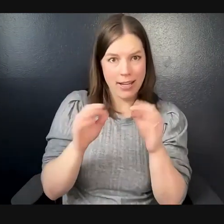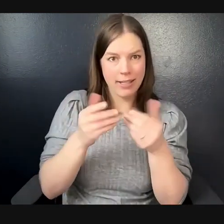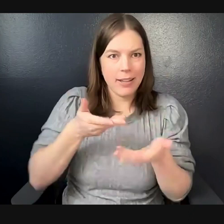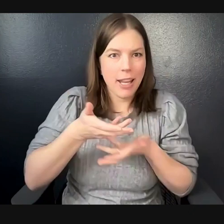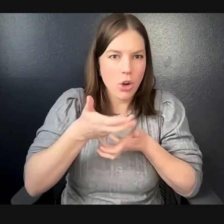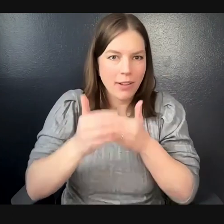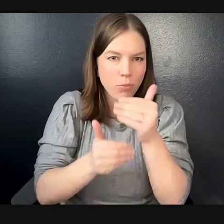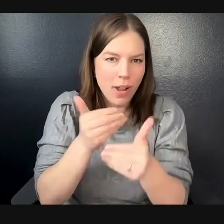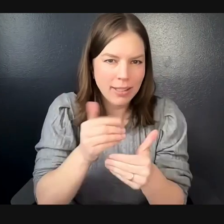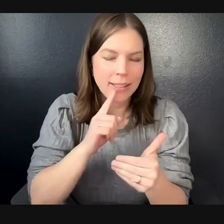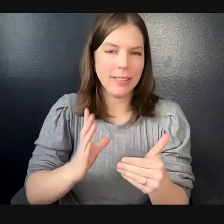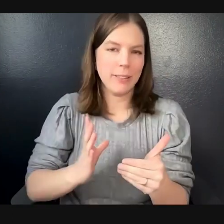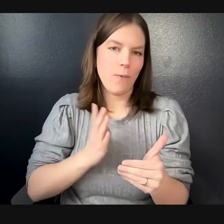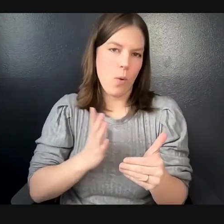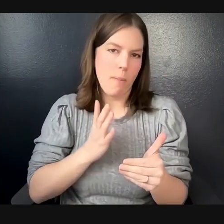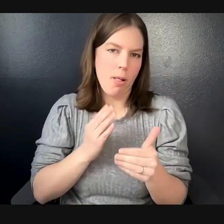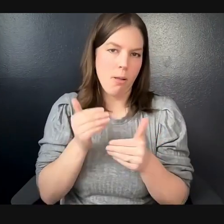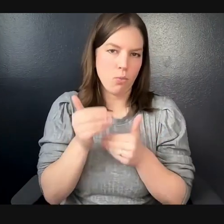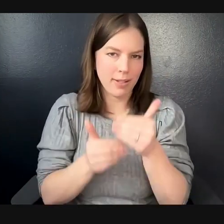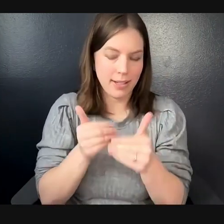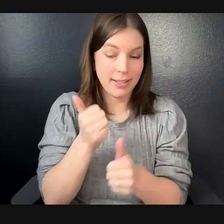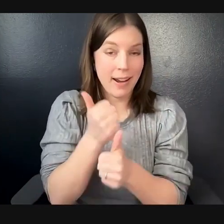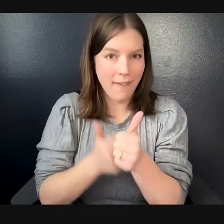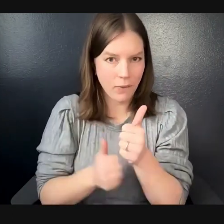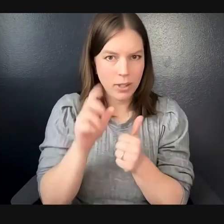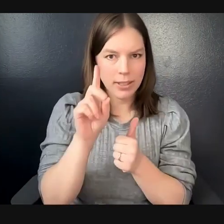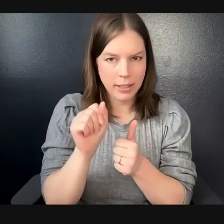The phrase "interactive process" is just a formal way